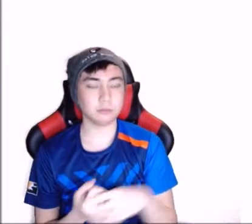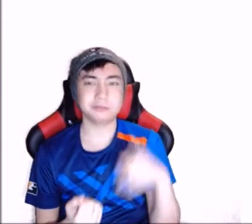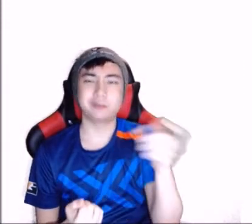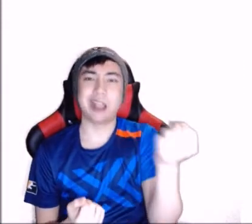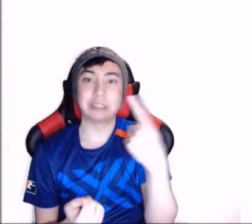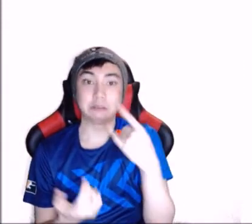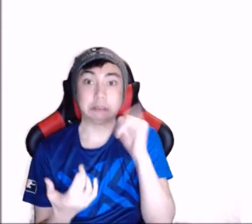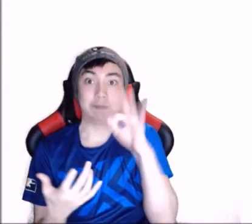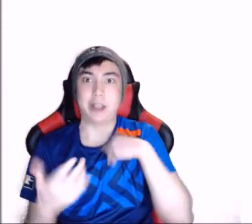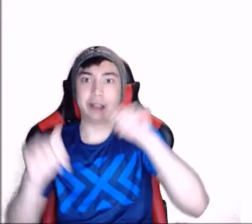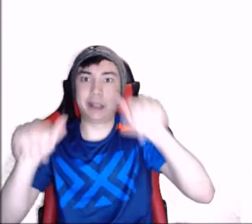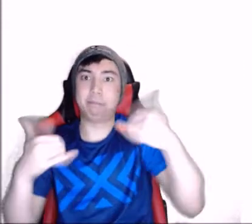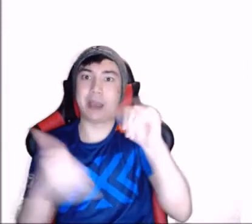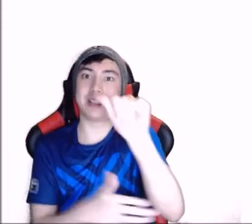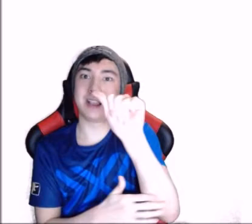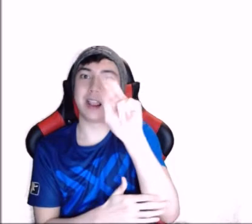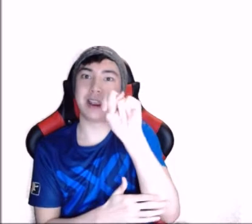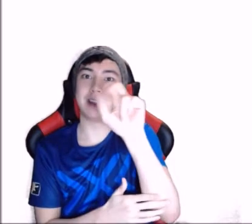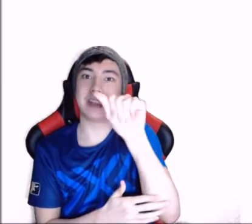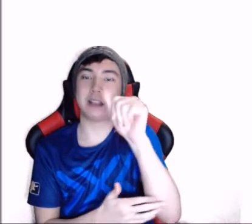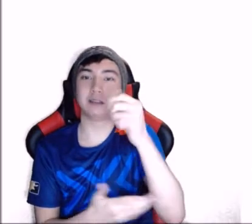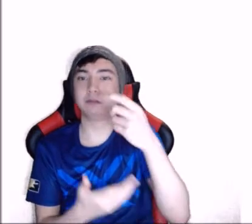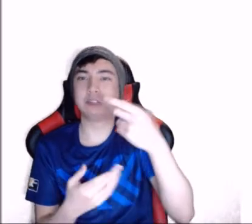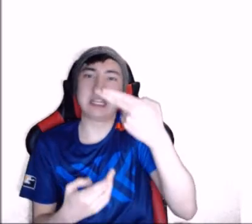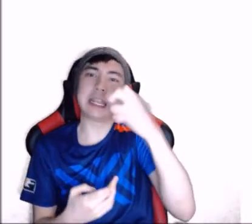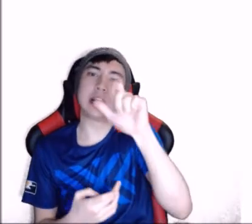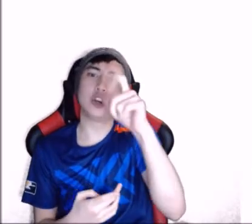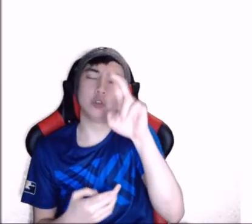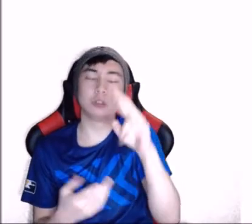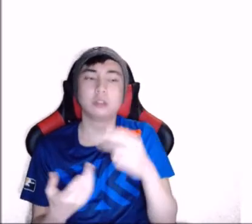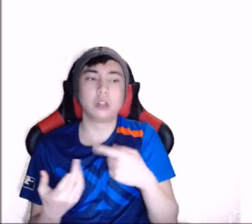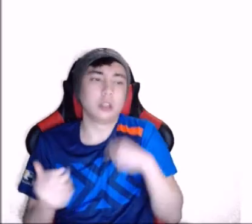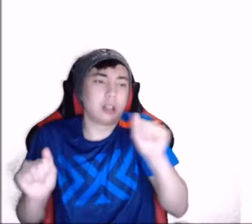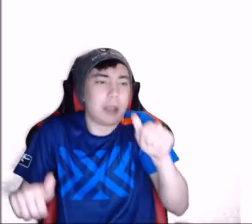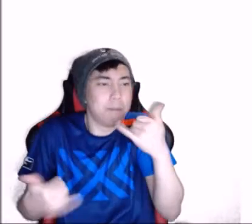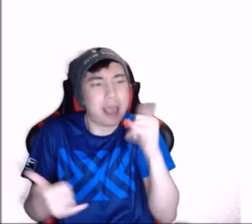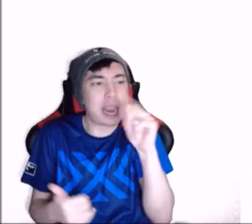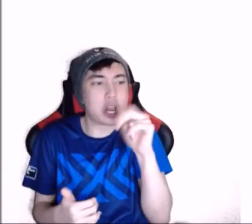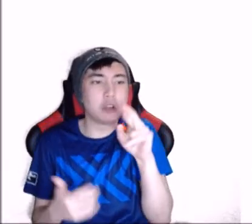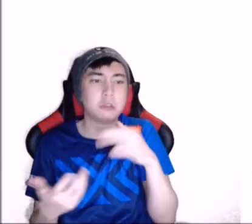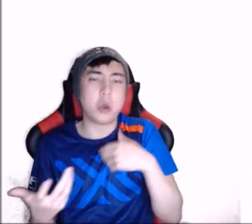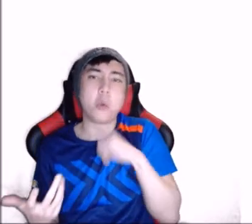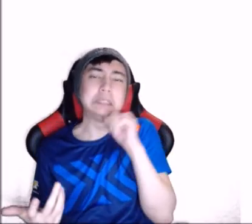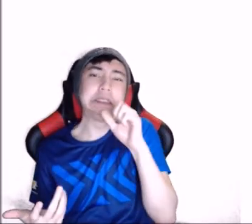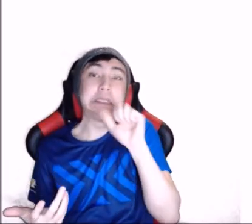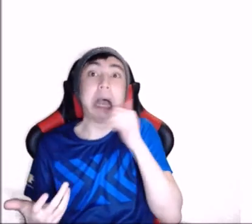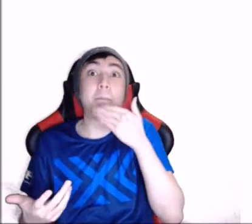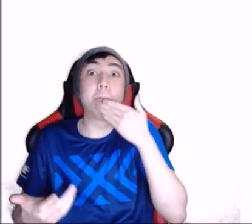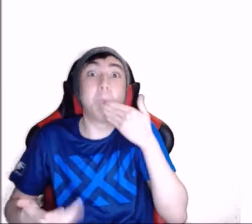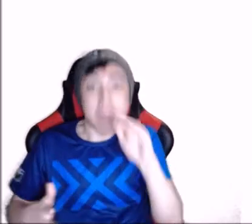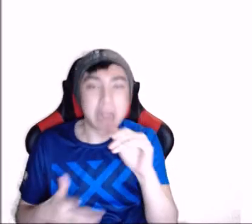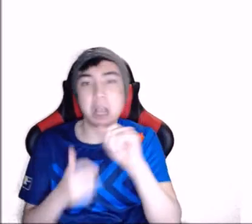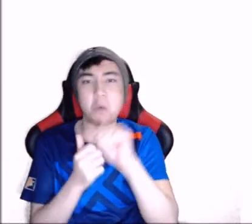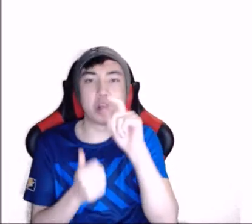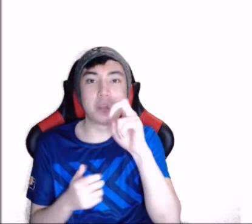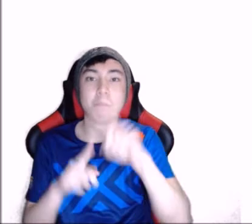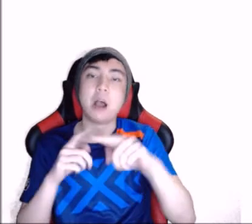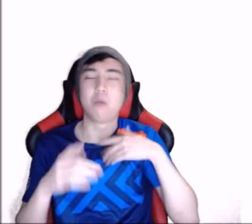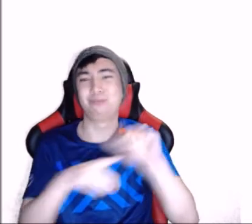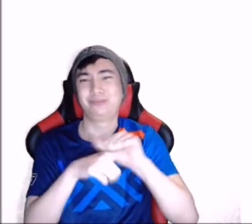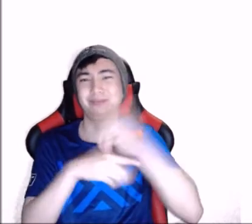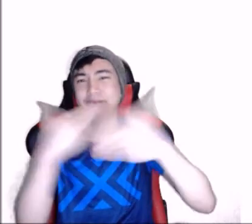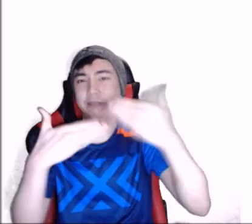They asked me if I could play Ana, and I said, "Sure, I can play Ana" I wasn't bad with Ana but I kept practicing